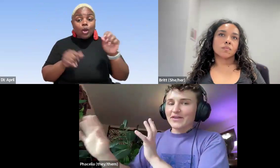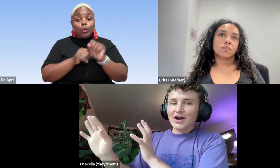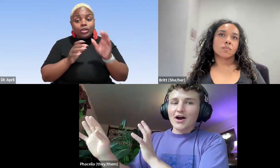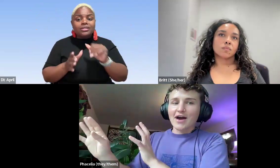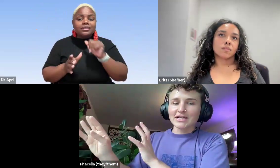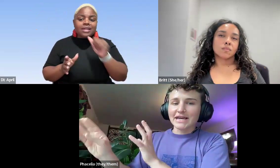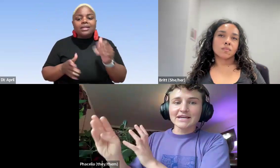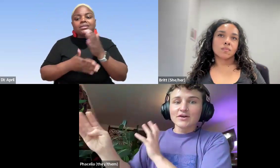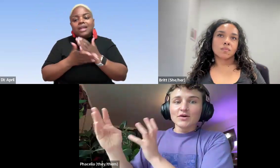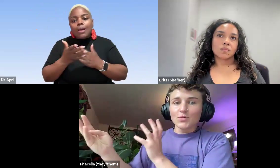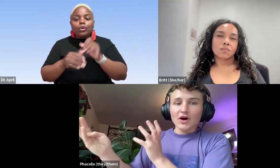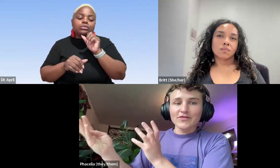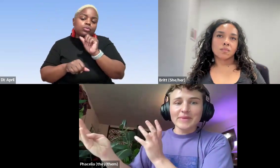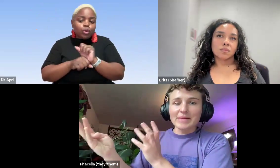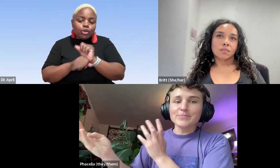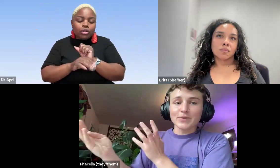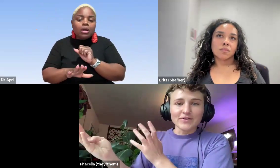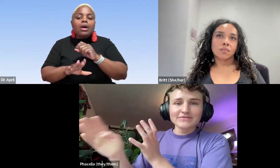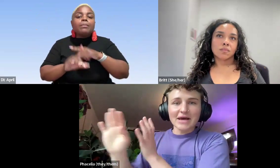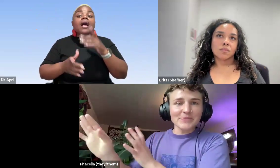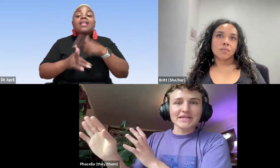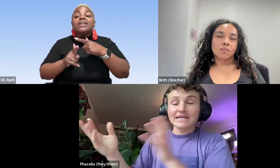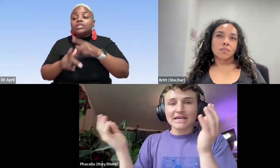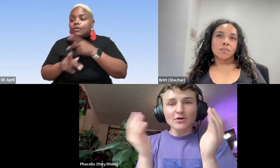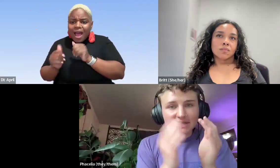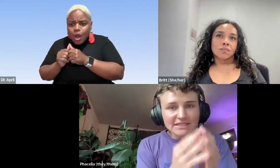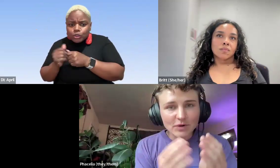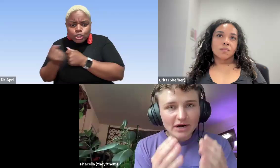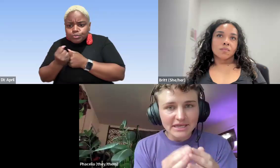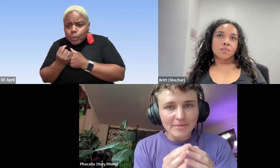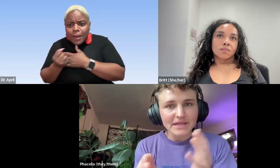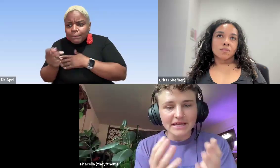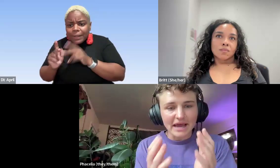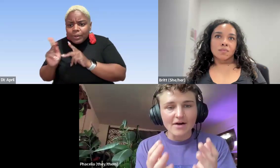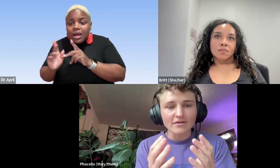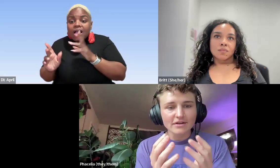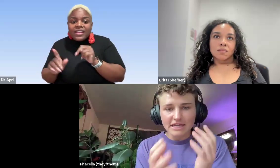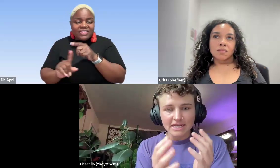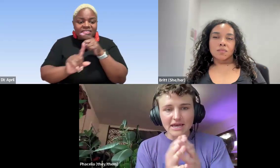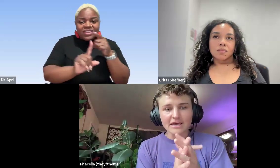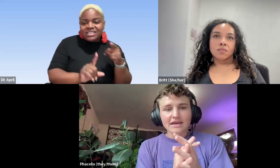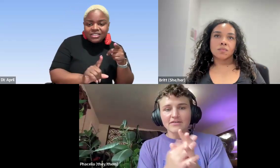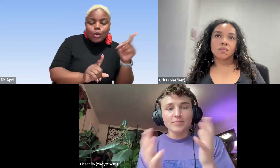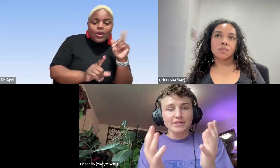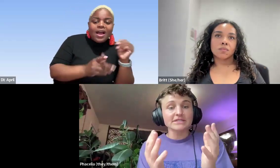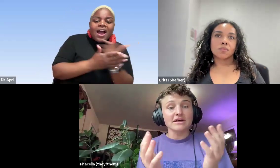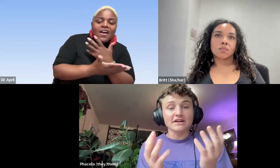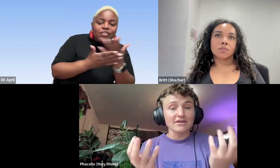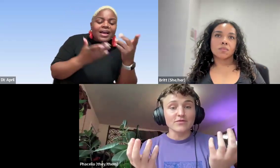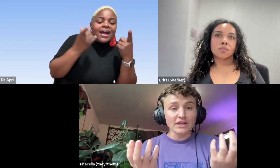like figure out how to like work for my people separately. It's like, no, this is where it's like playing out day to day if we're building solidarity,